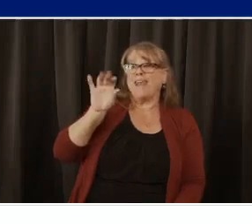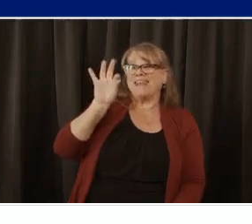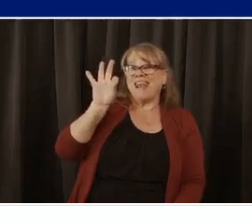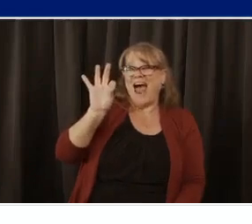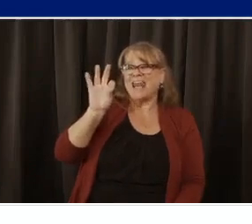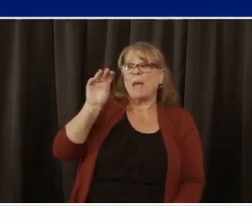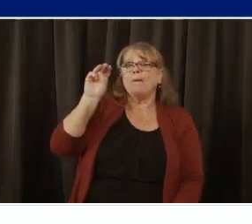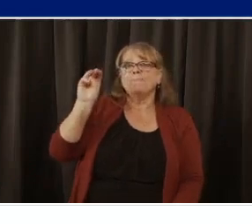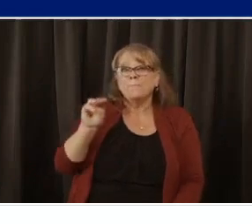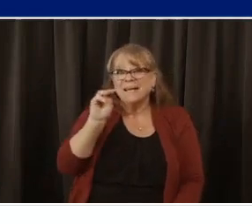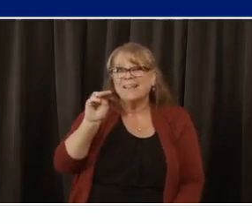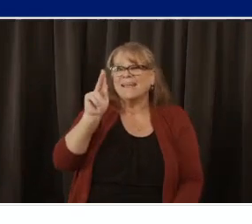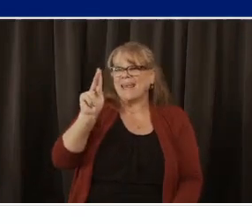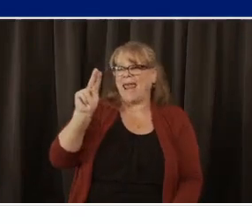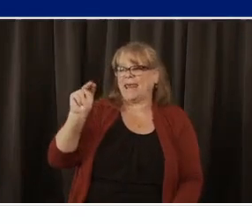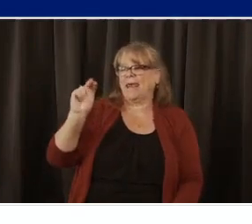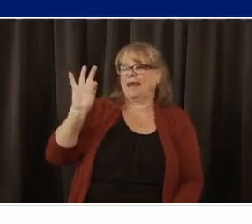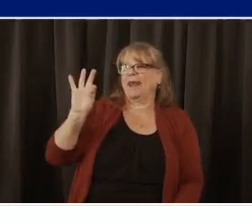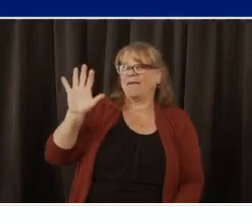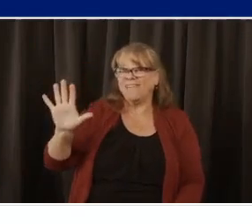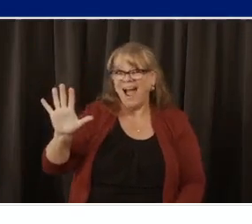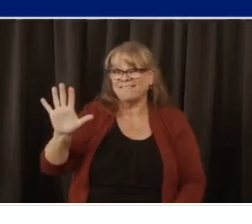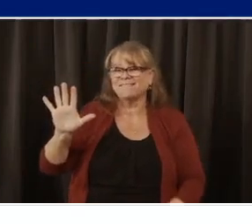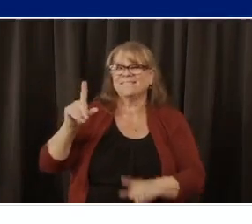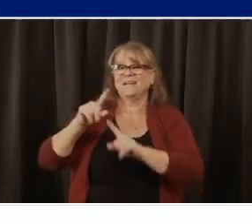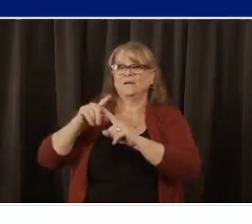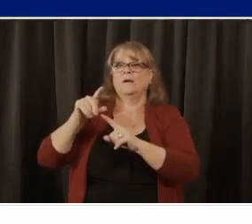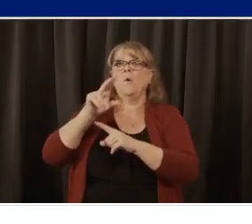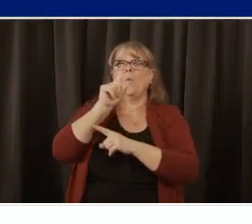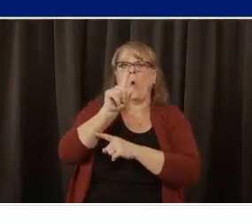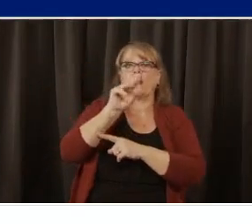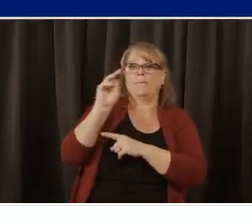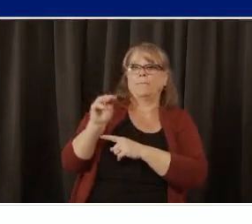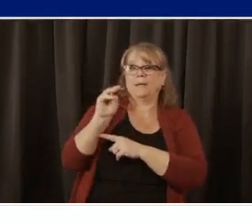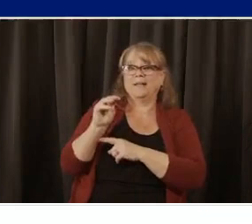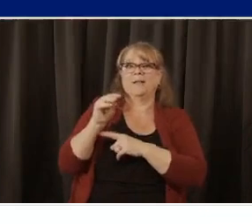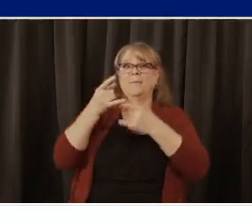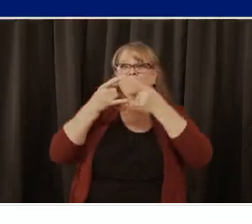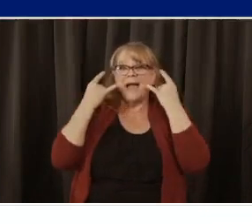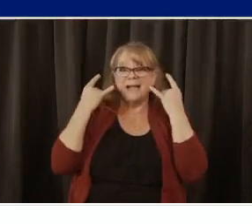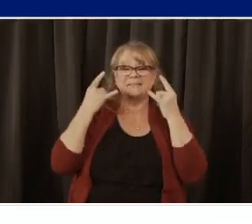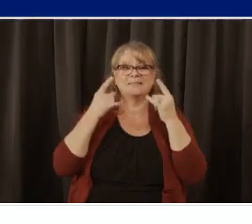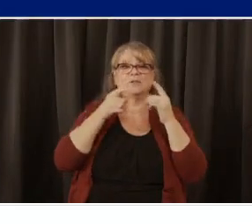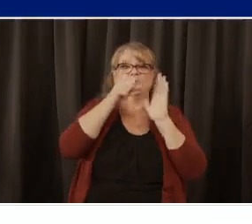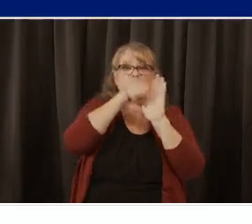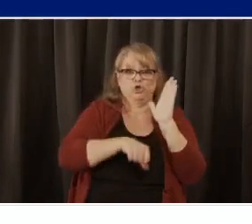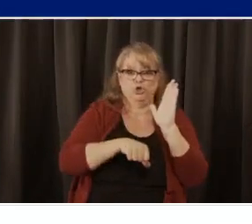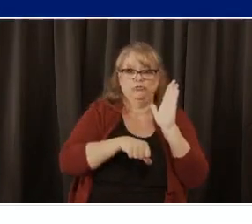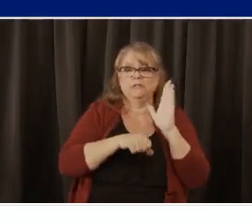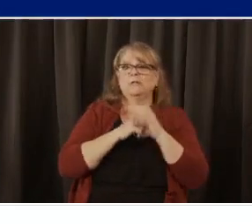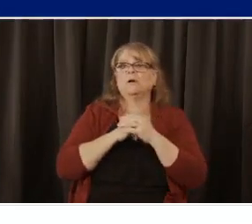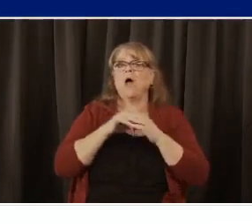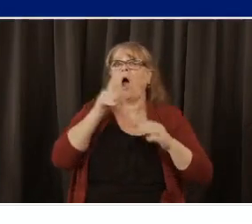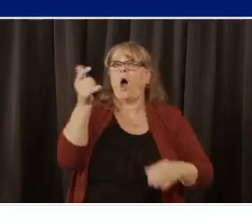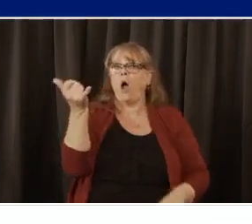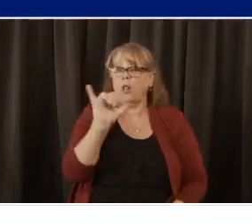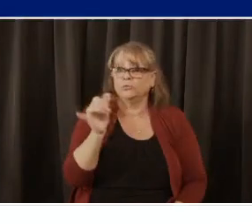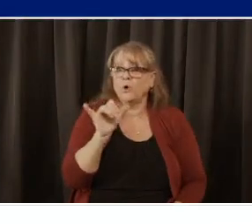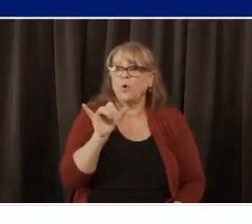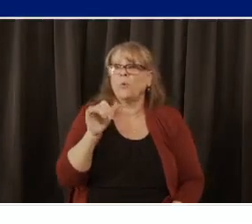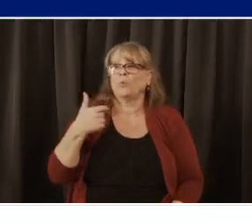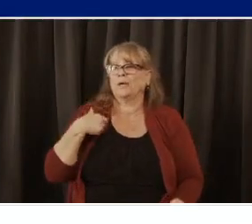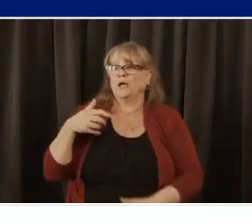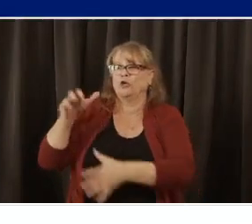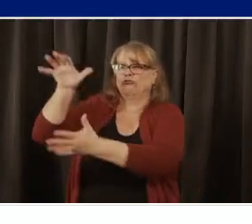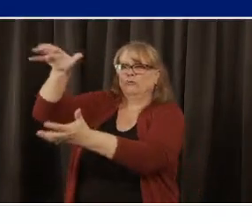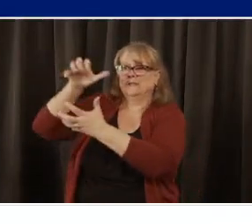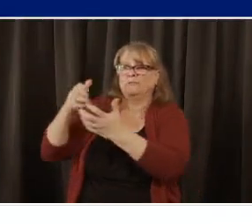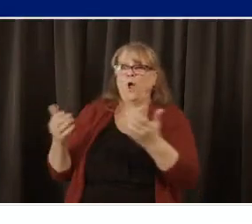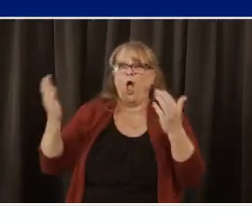We have received almost 30 million masks, as we ramp up our supplies for the COVID 19 pandemic.